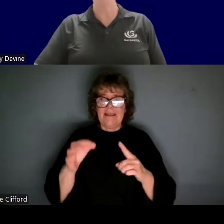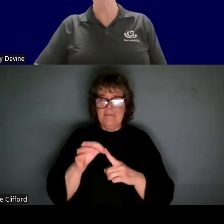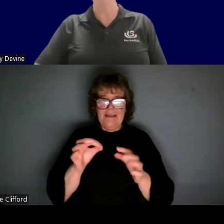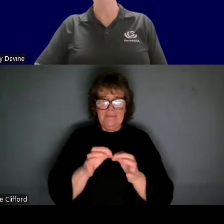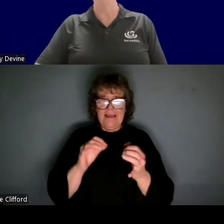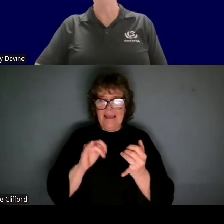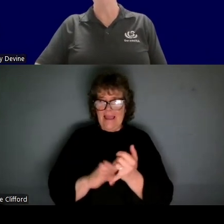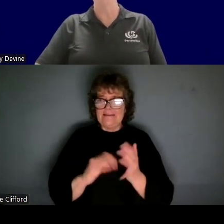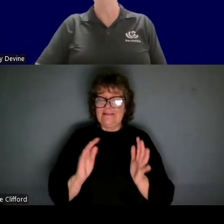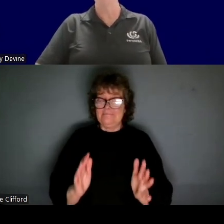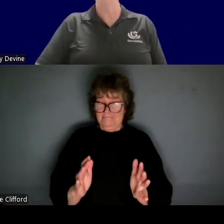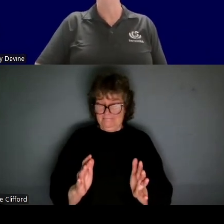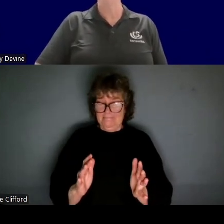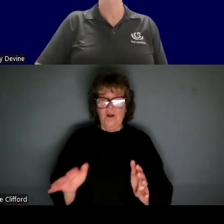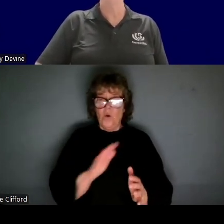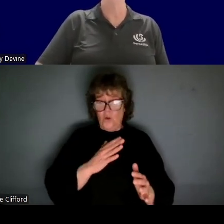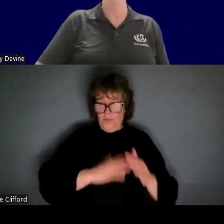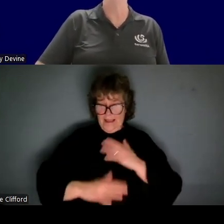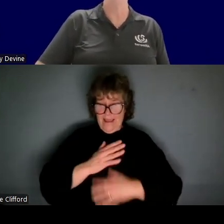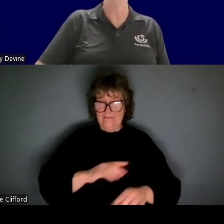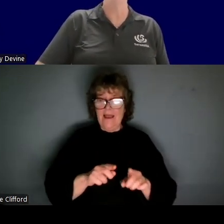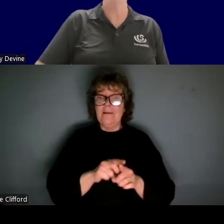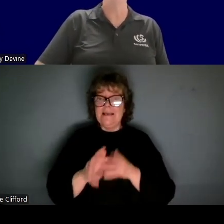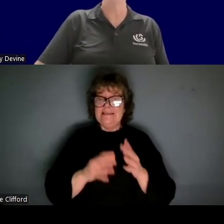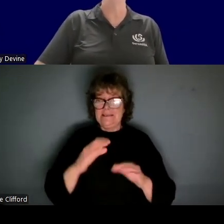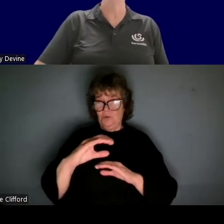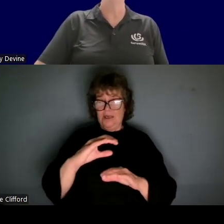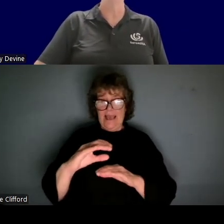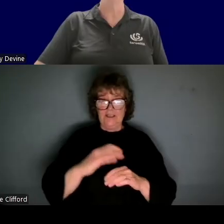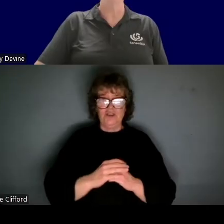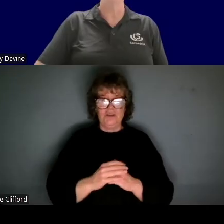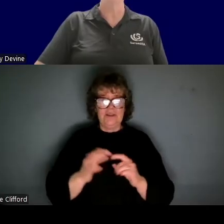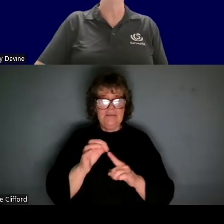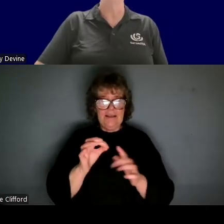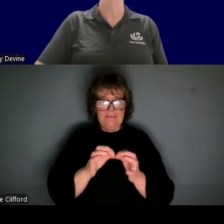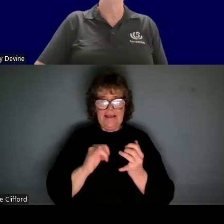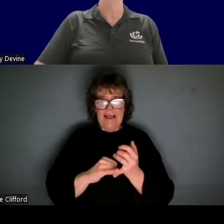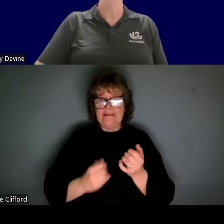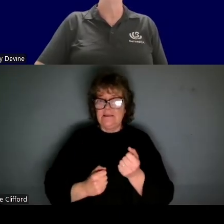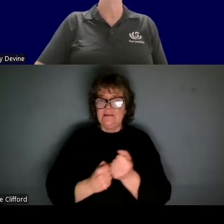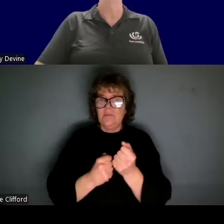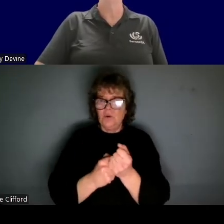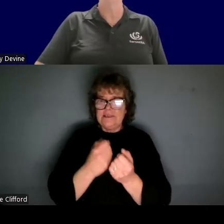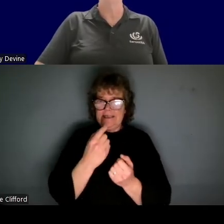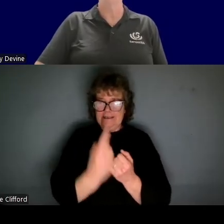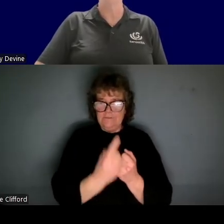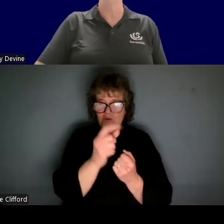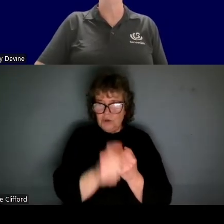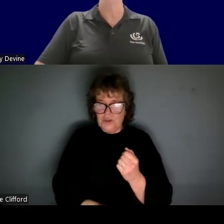all behaviour is communication. The PBS framework supports individuals, families and support teams to uphold